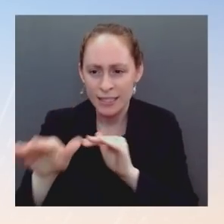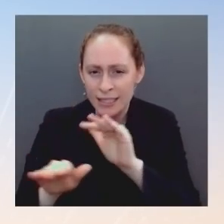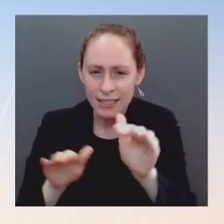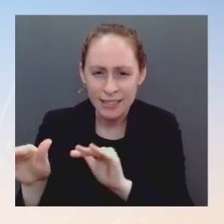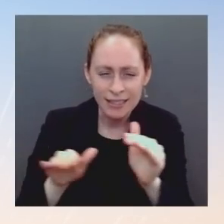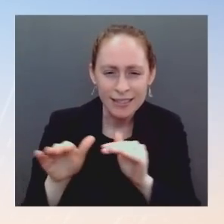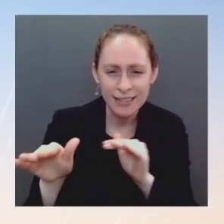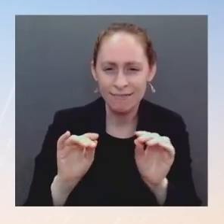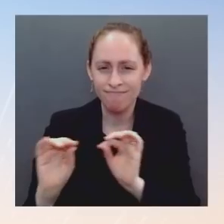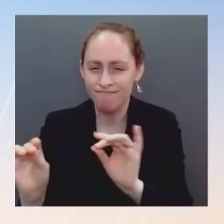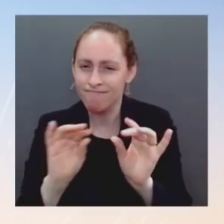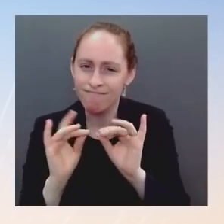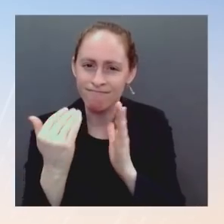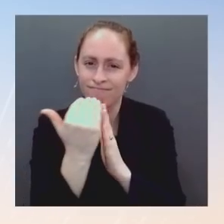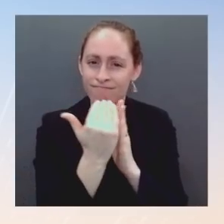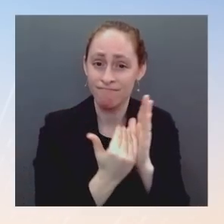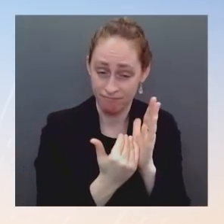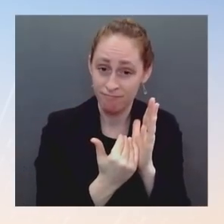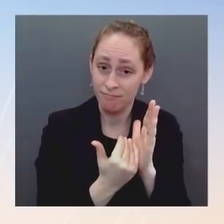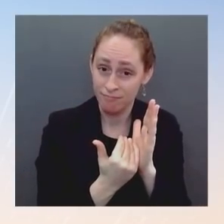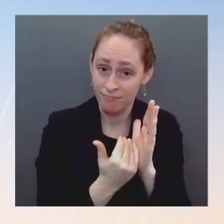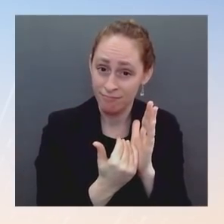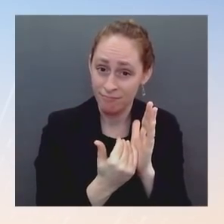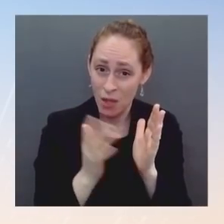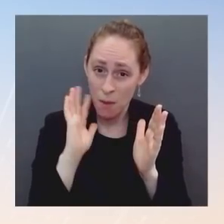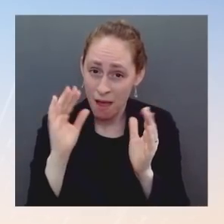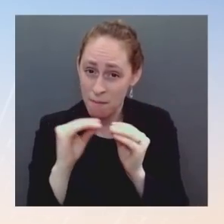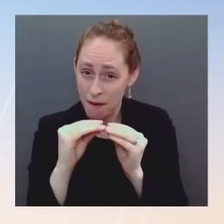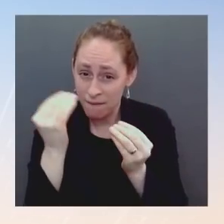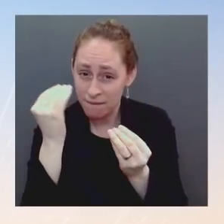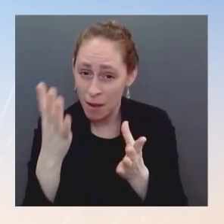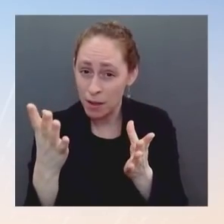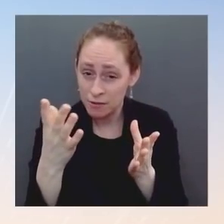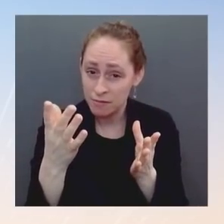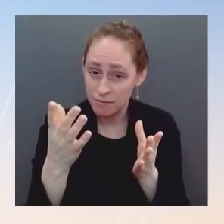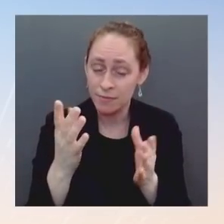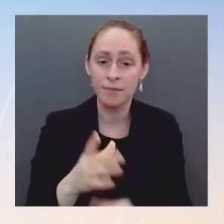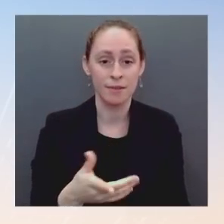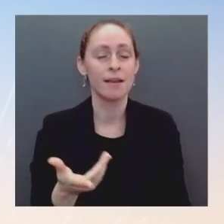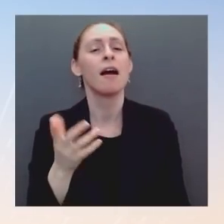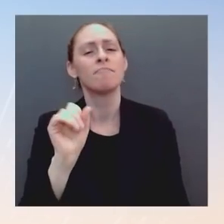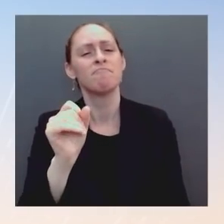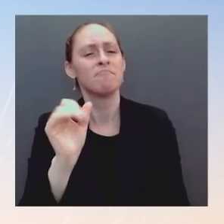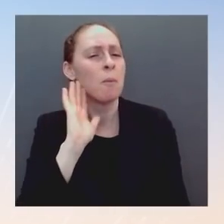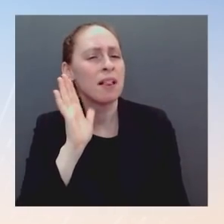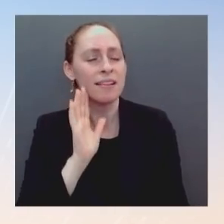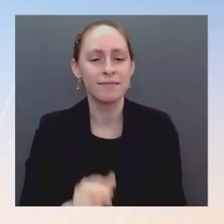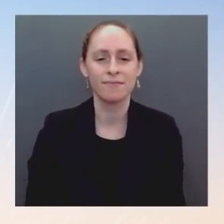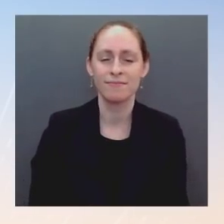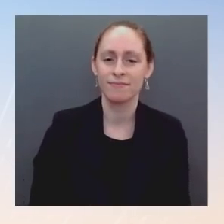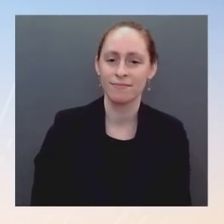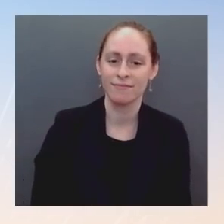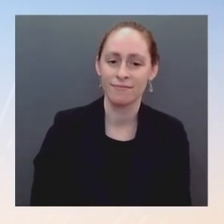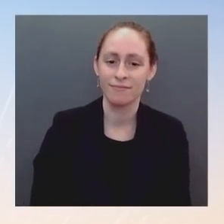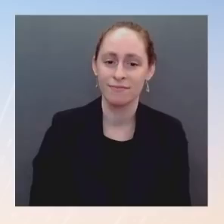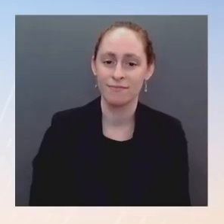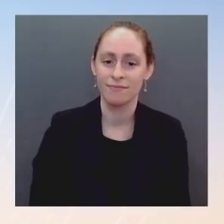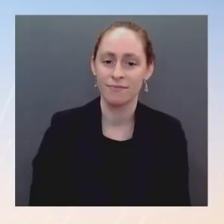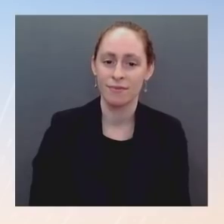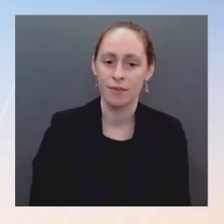The Press: And last question. Do you think bipartisanship -- the chance to get Republican votes -- would be a factor that would weigh heavily on the President